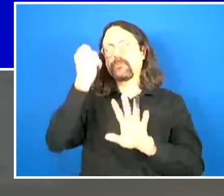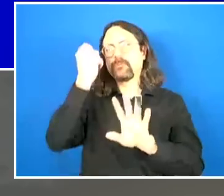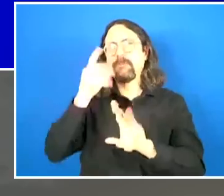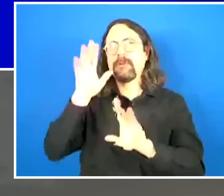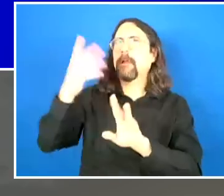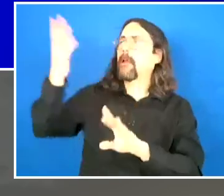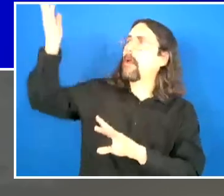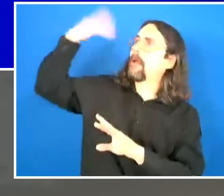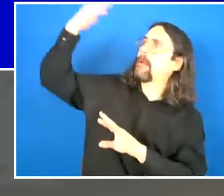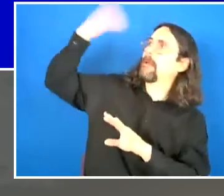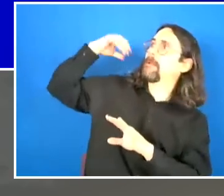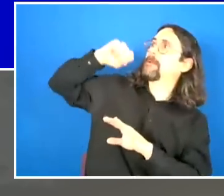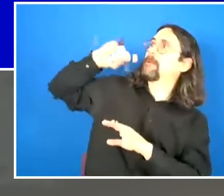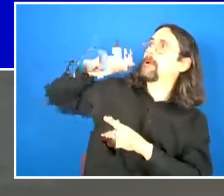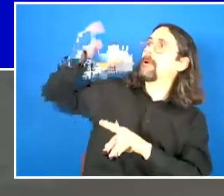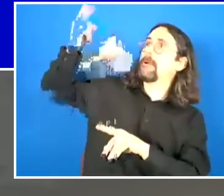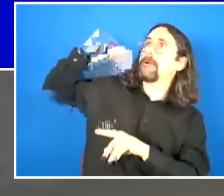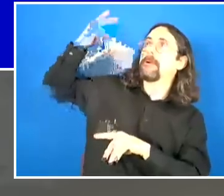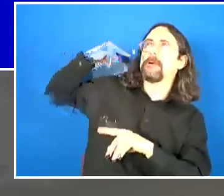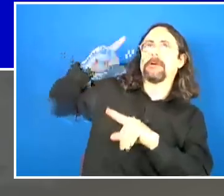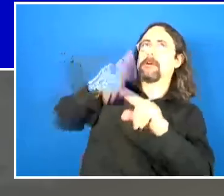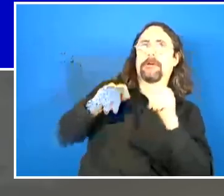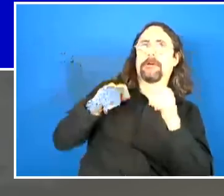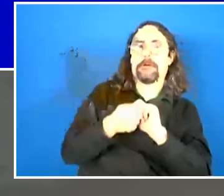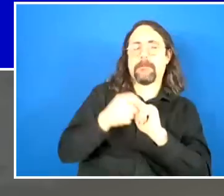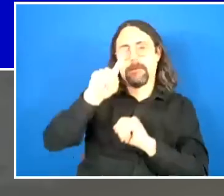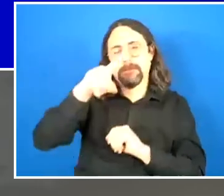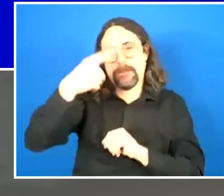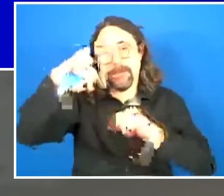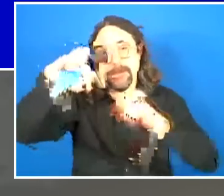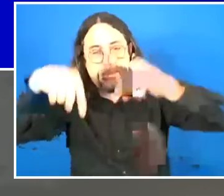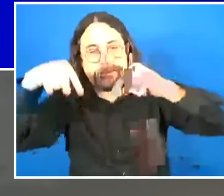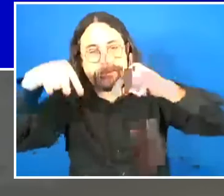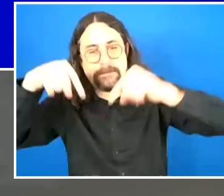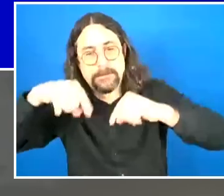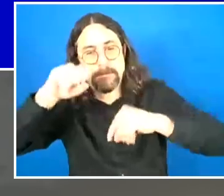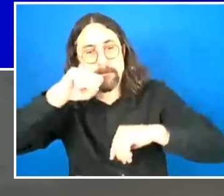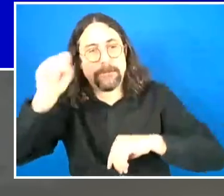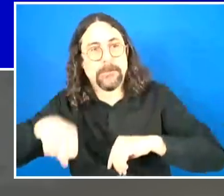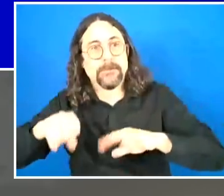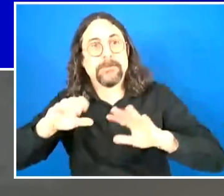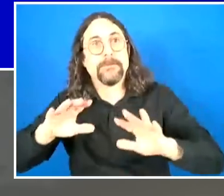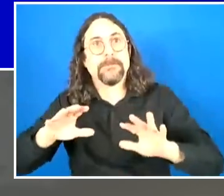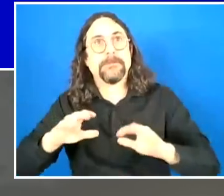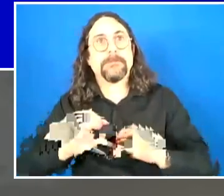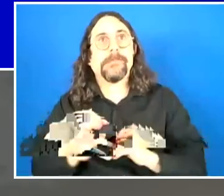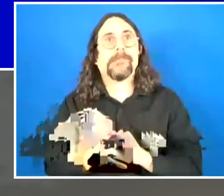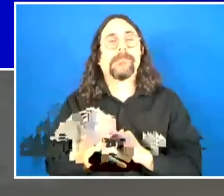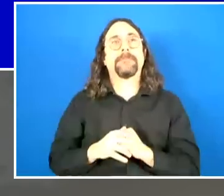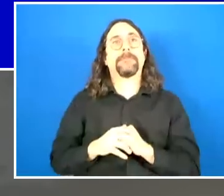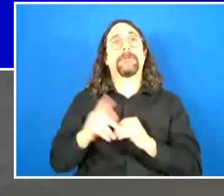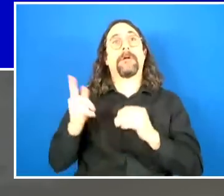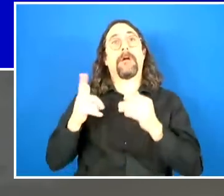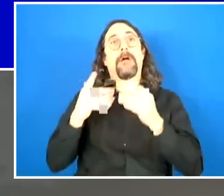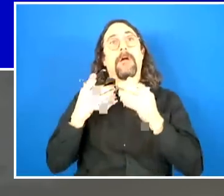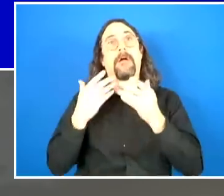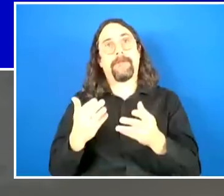TO CHOOSE FOR THIS HALF OF THE SCHOOL YEAR. THEY CAN CHOOSE